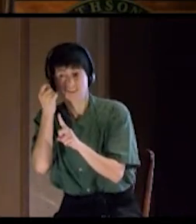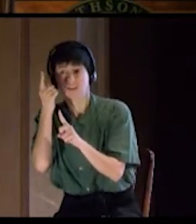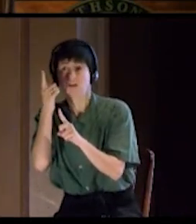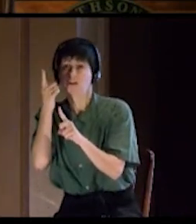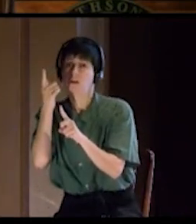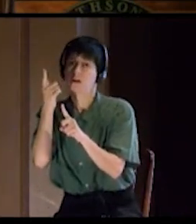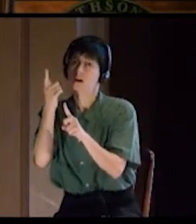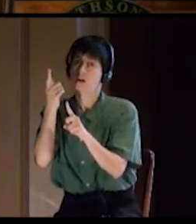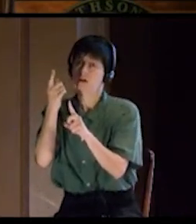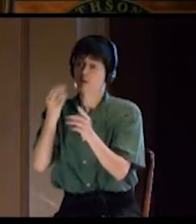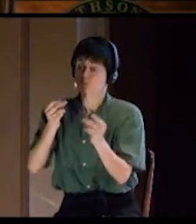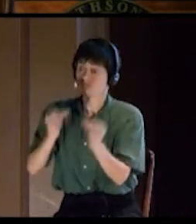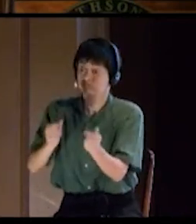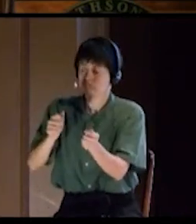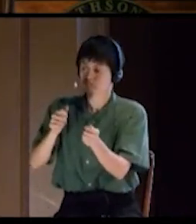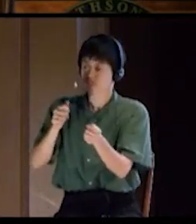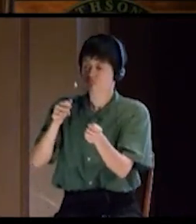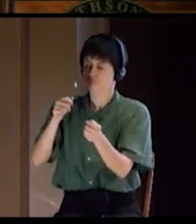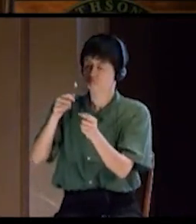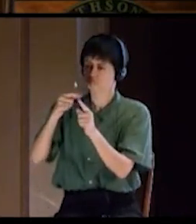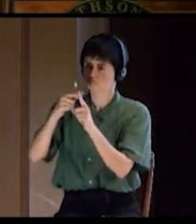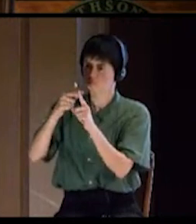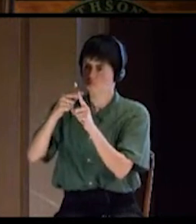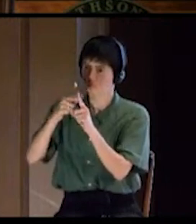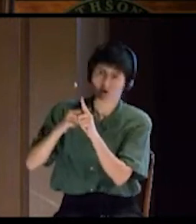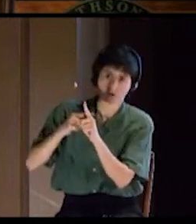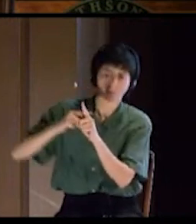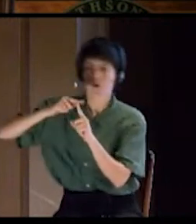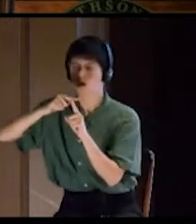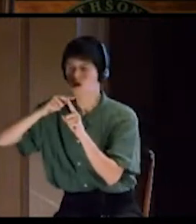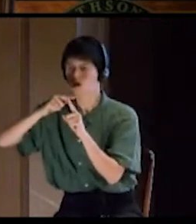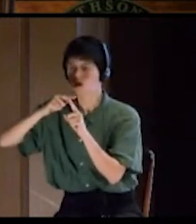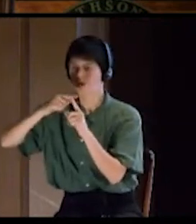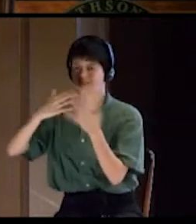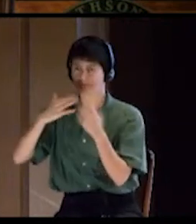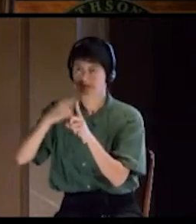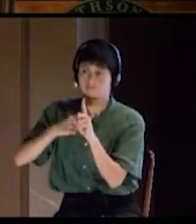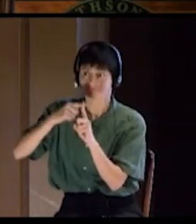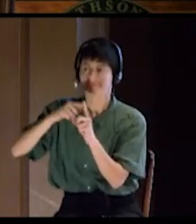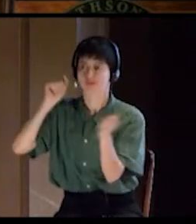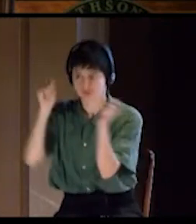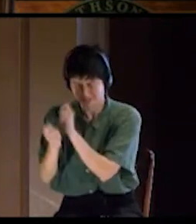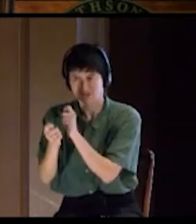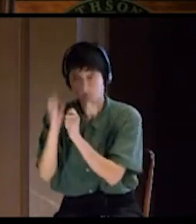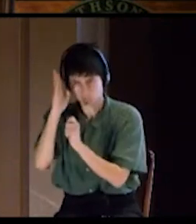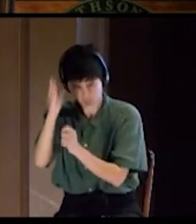with rapid change in temperatures. And also at the end of the Younger Dryas, the increase in temperature has been estimated